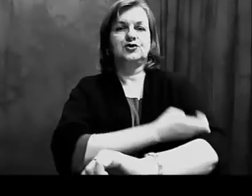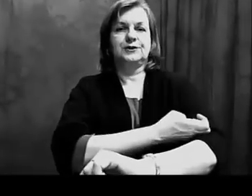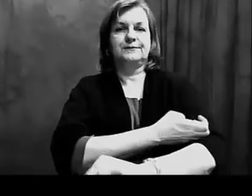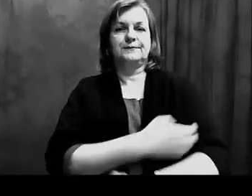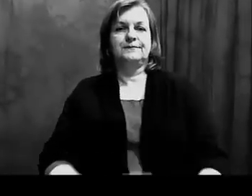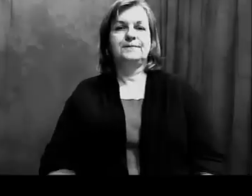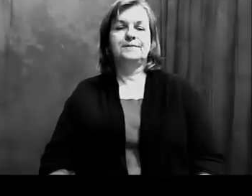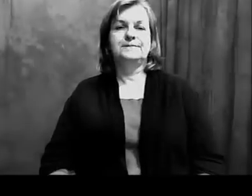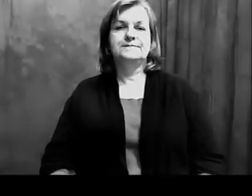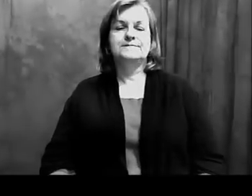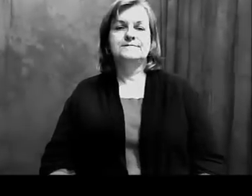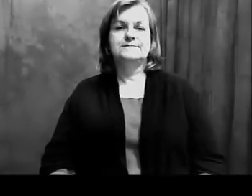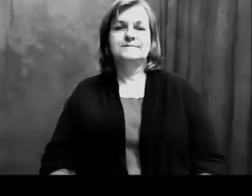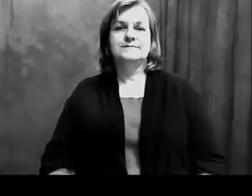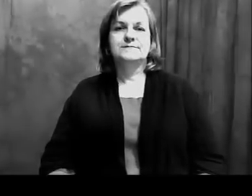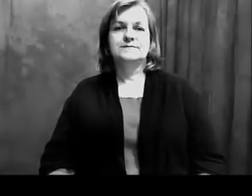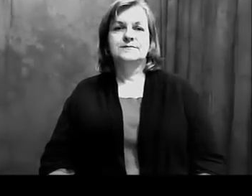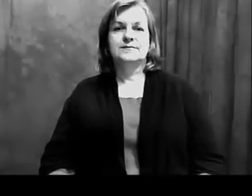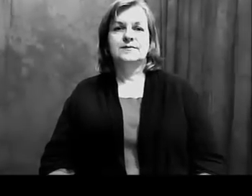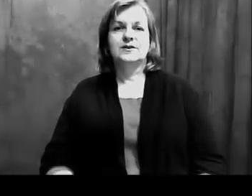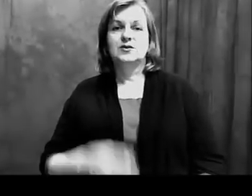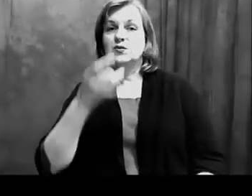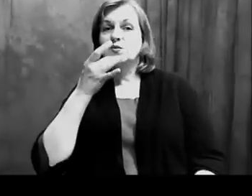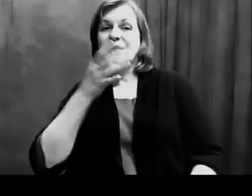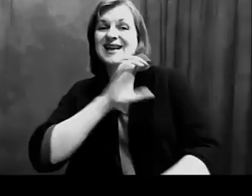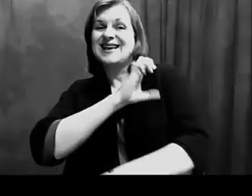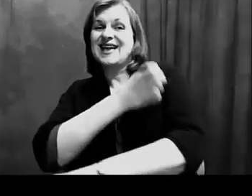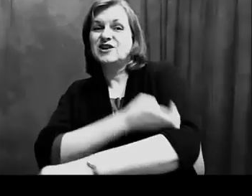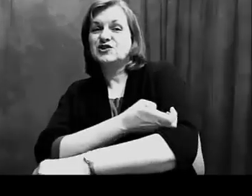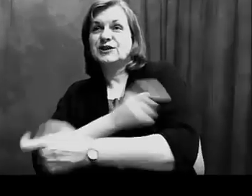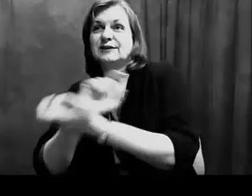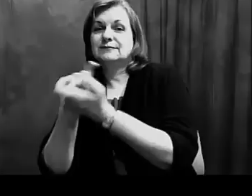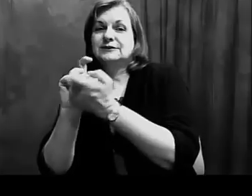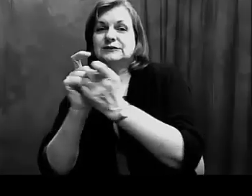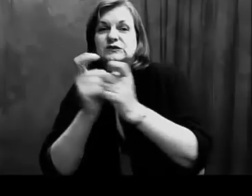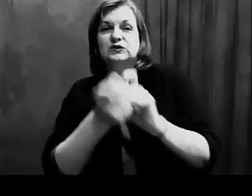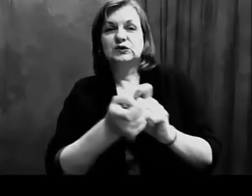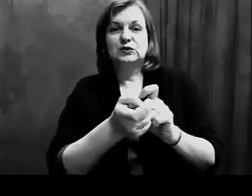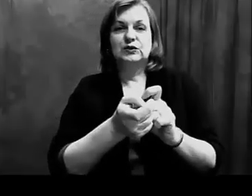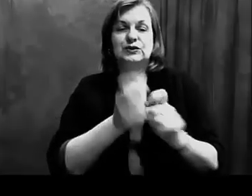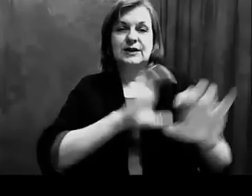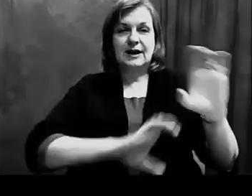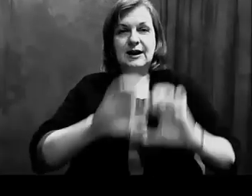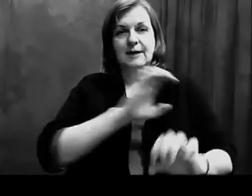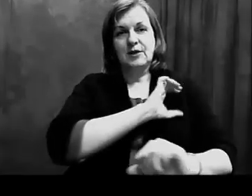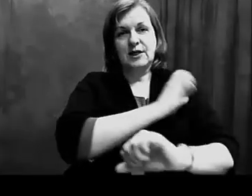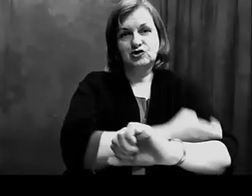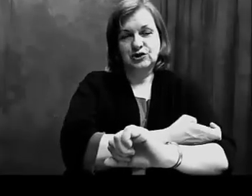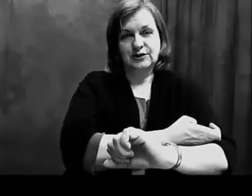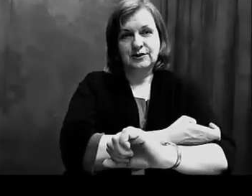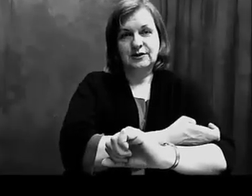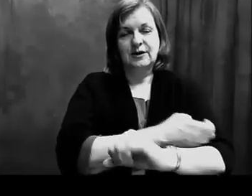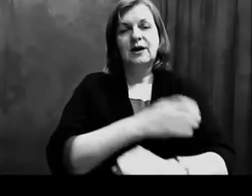and convert it into chemical energy so taking light energy